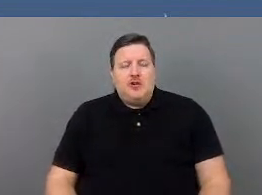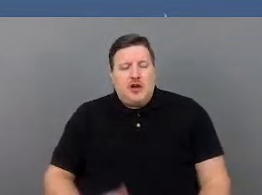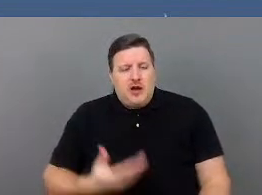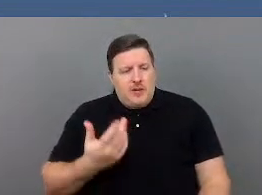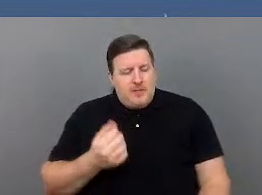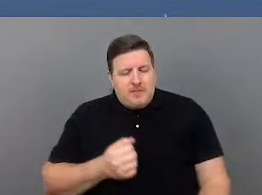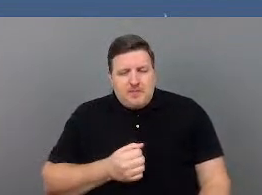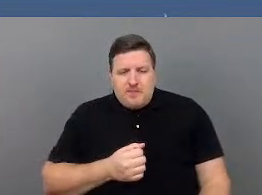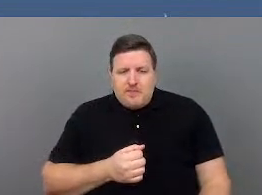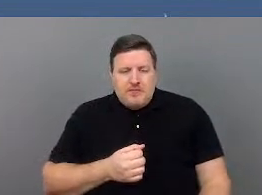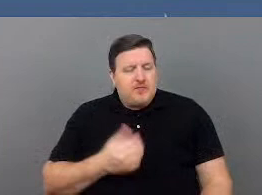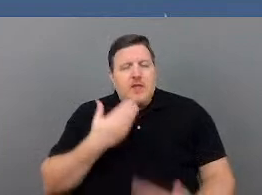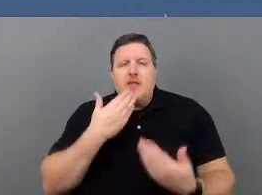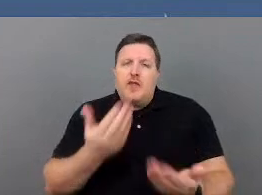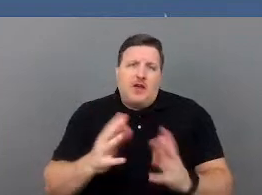≫ COUNCIL PRESIDENT BENDER: THANK YOU.